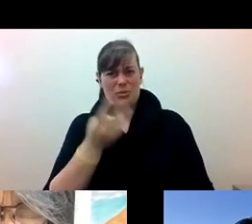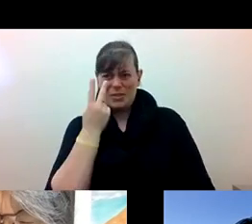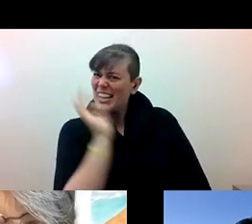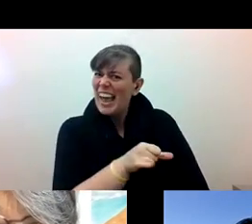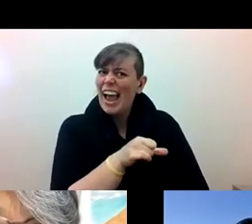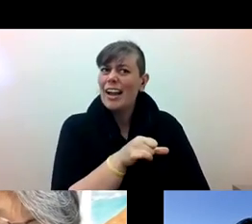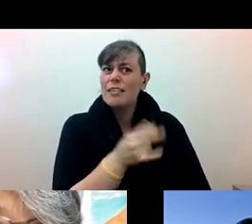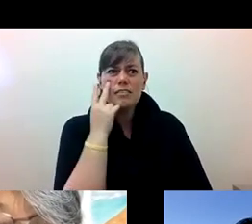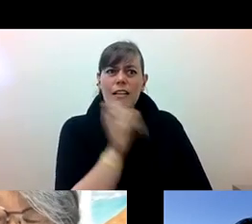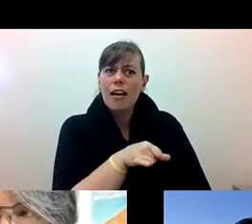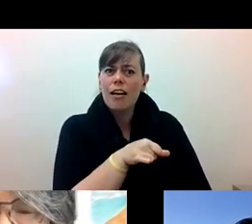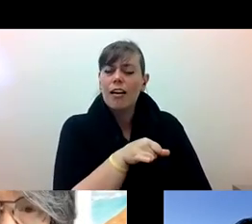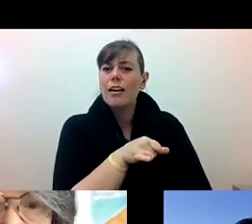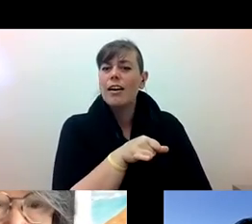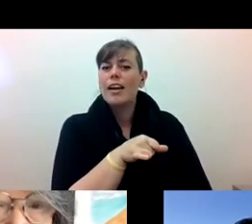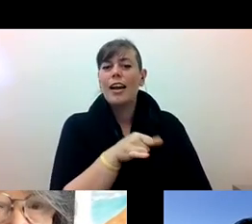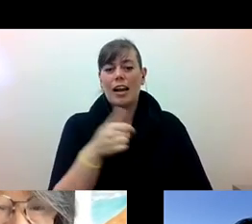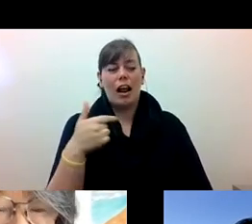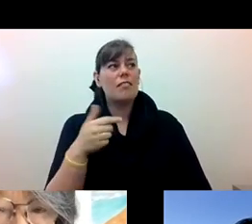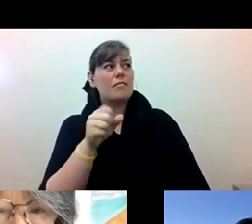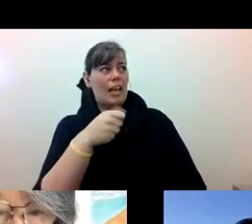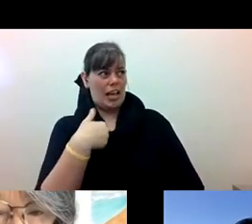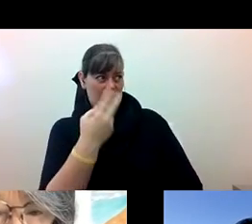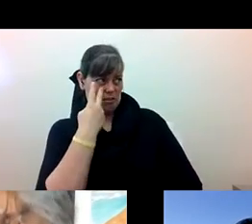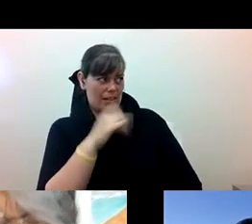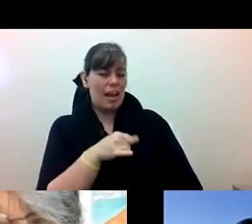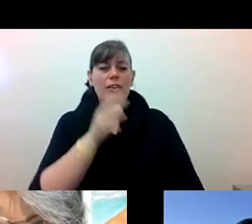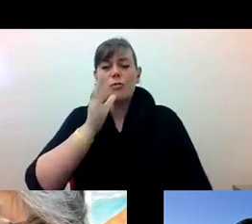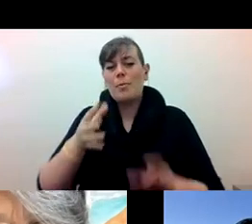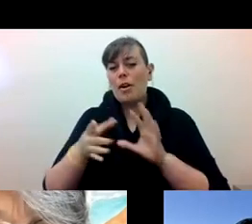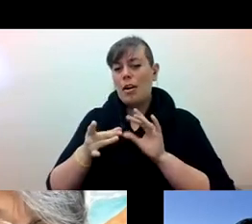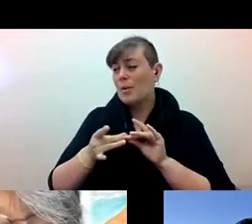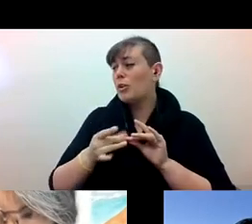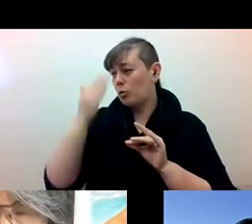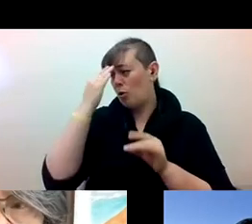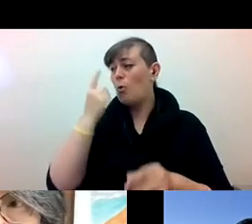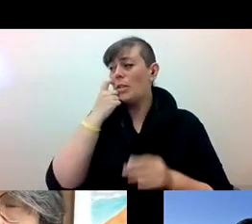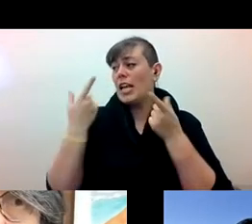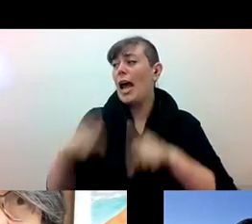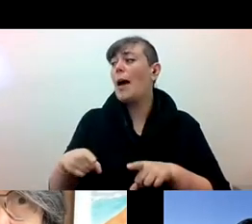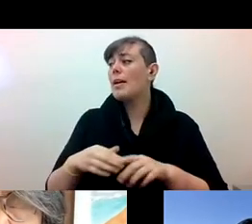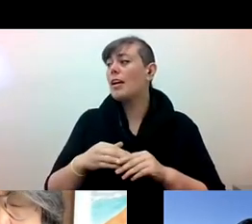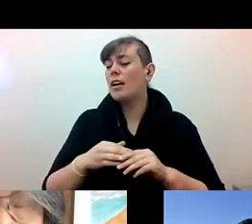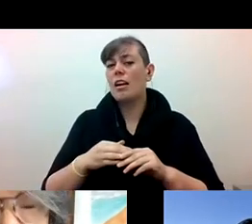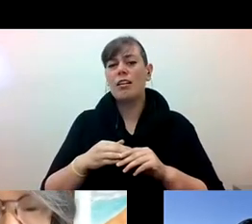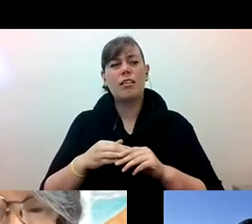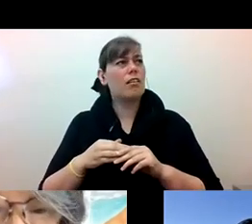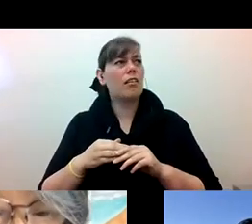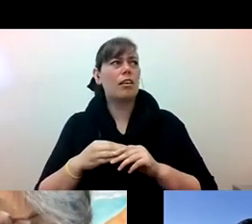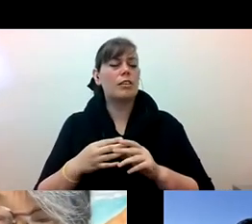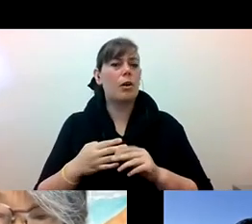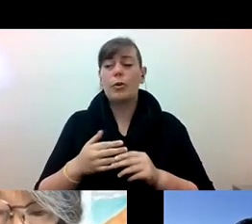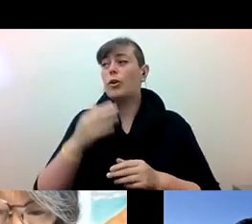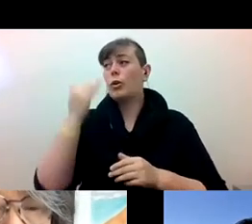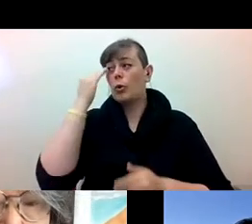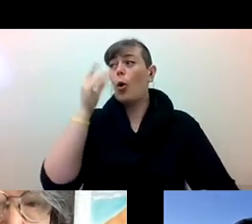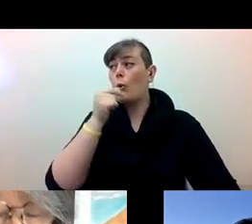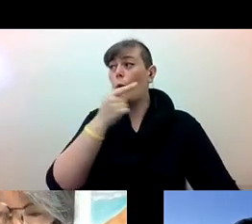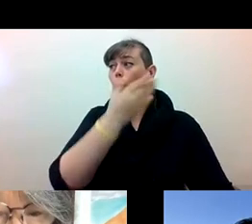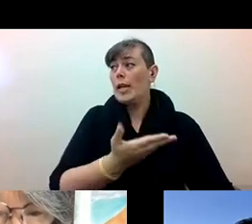pam tau lee: did you see that, and then I say yes, I saw that. she said, did you know what just happened? And I said no. Do you know who he is? And I said he's the boss.